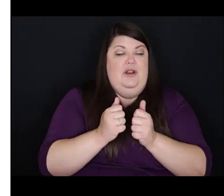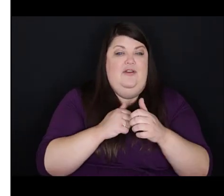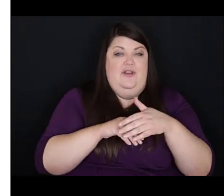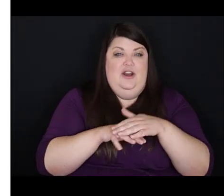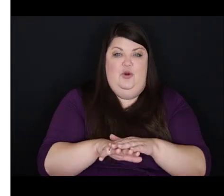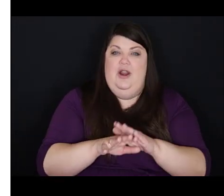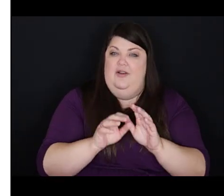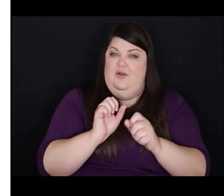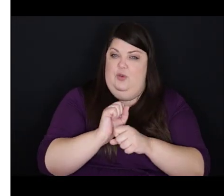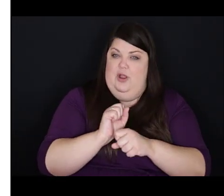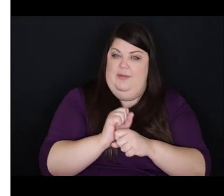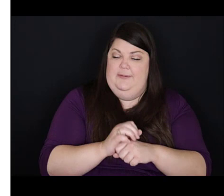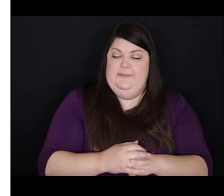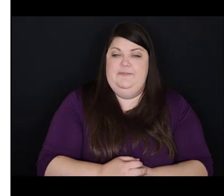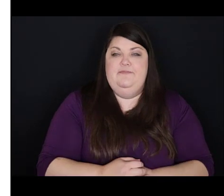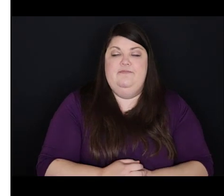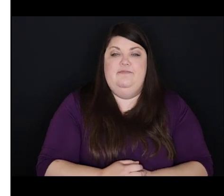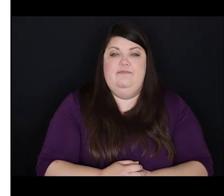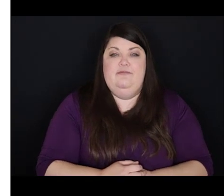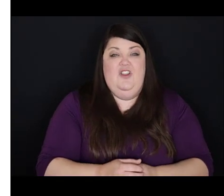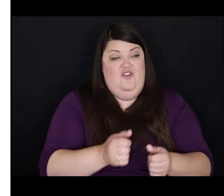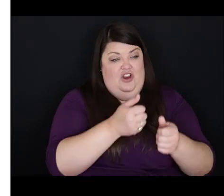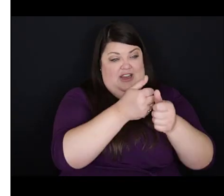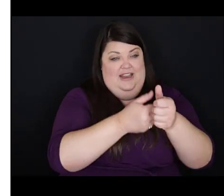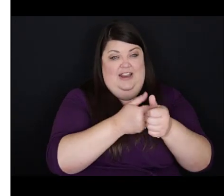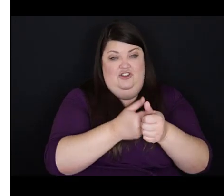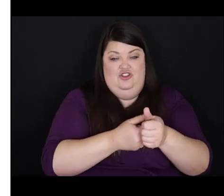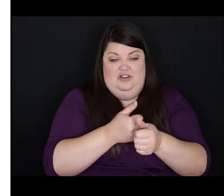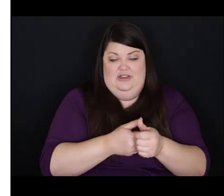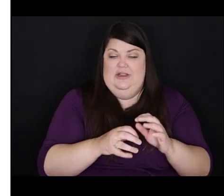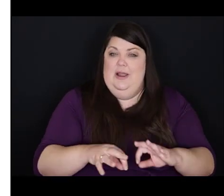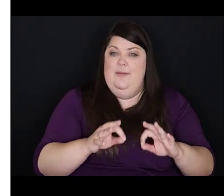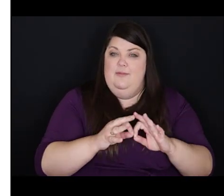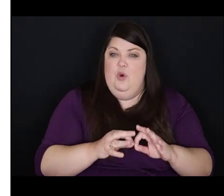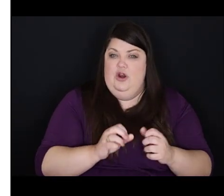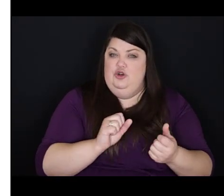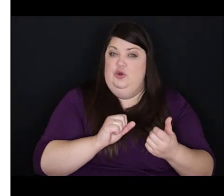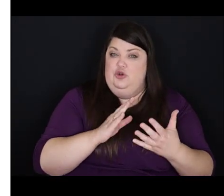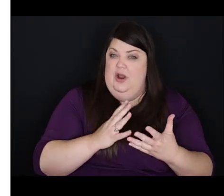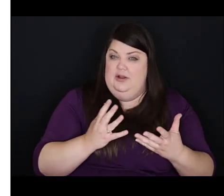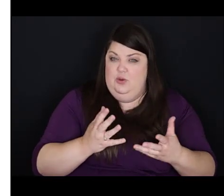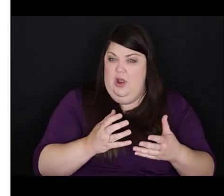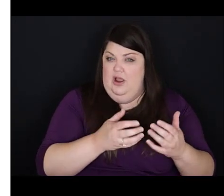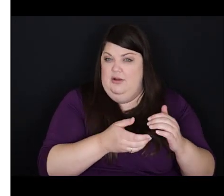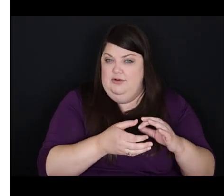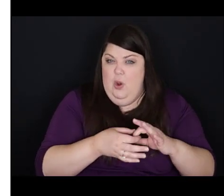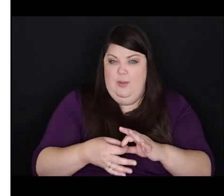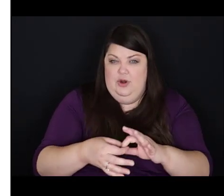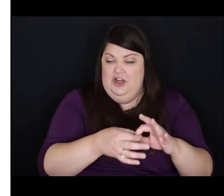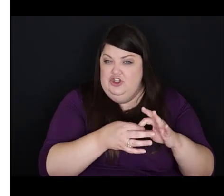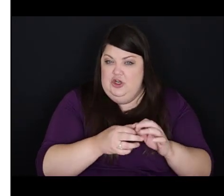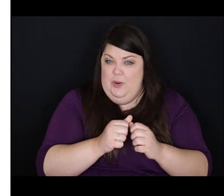For each, it’s important to address cooperation with the partner and utilization of the partner’s